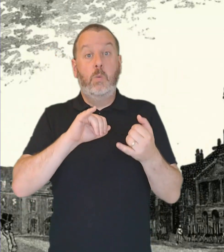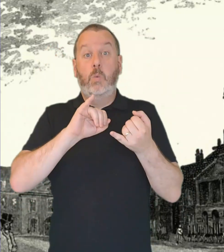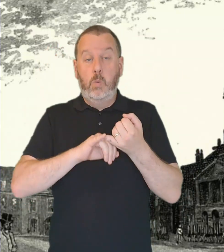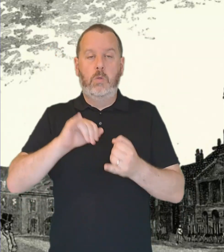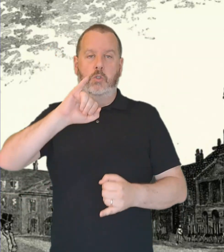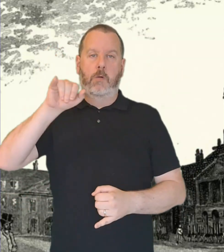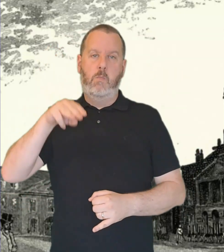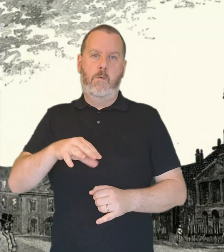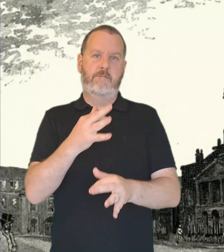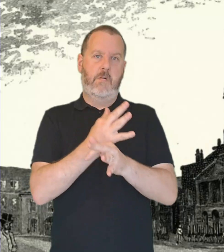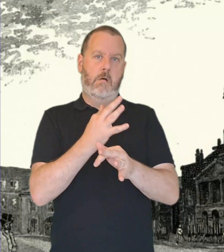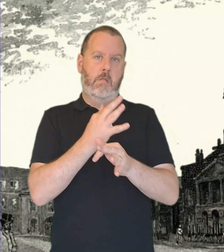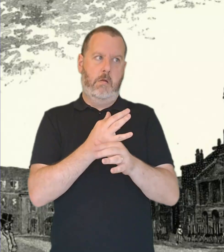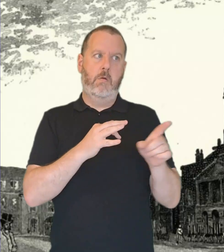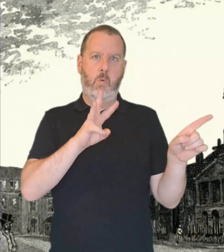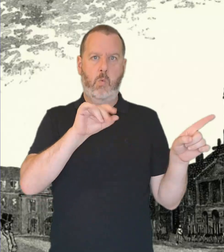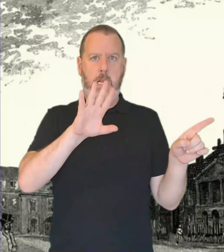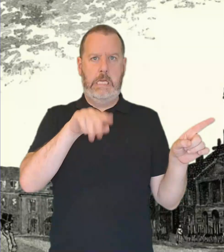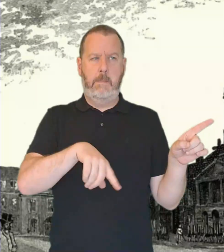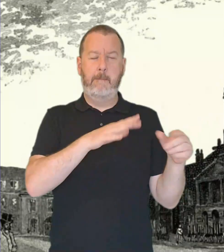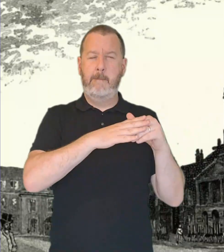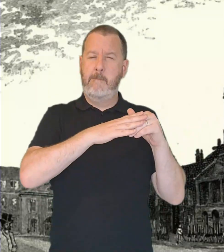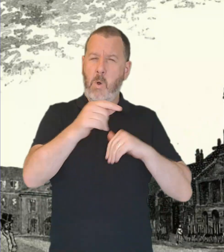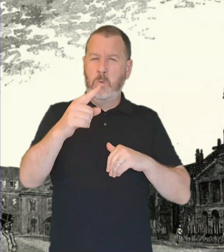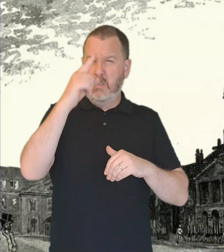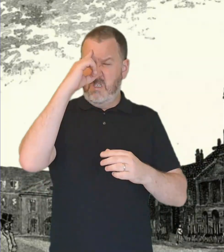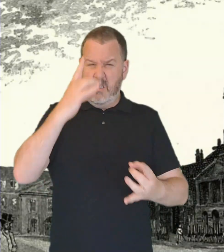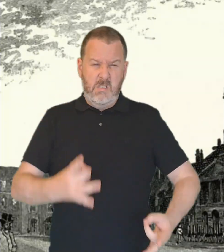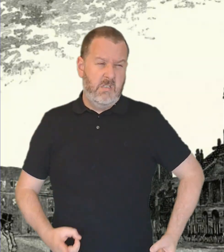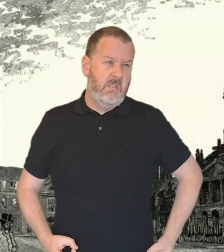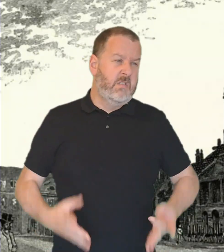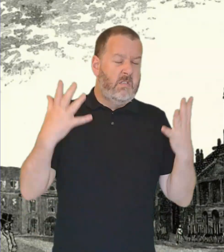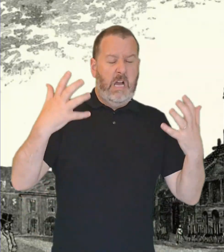William Napier himself was furious and upset.